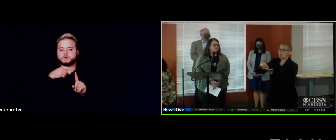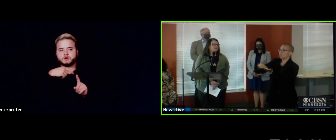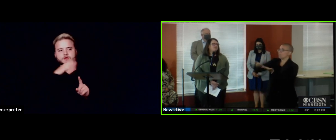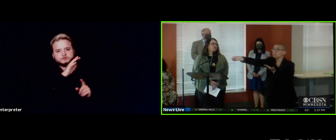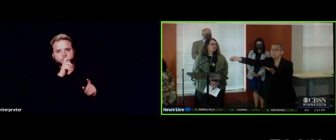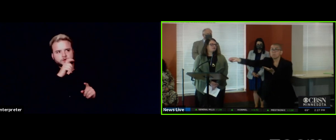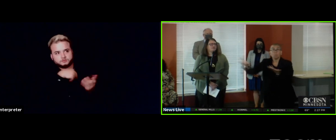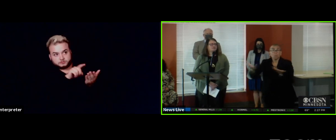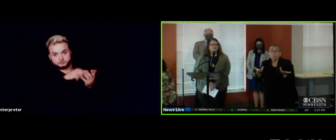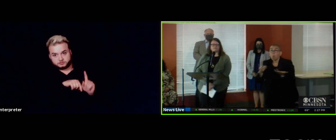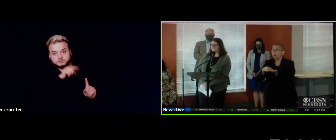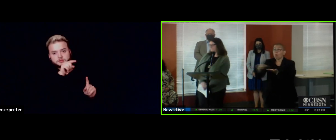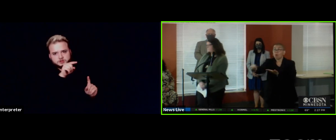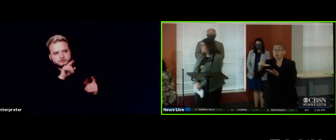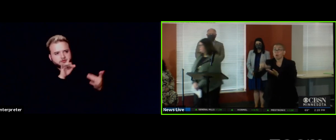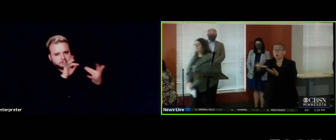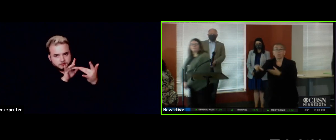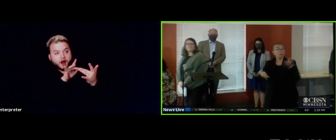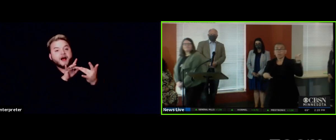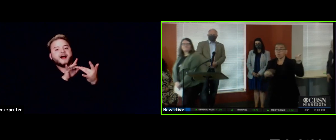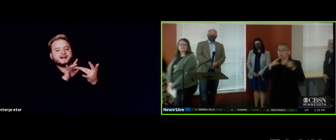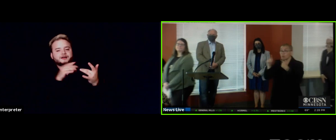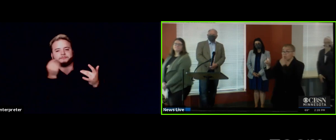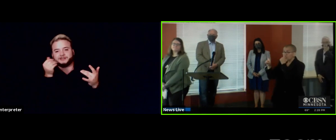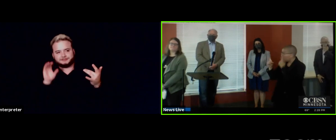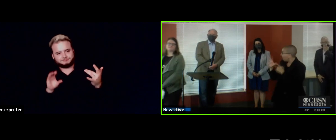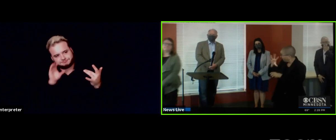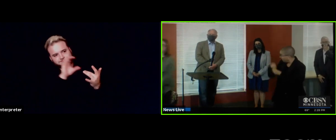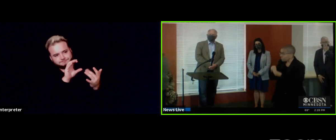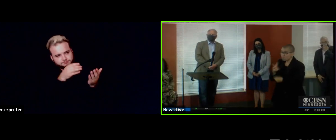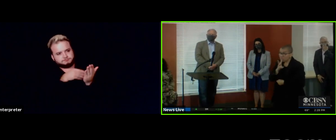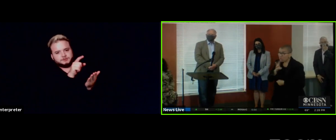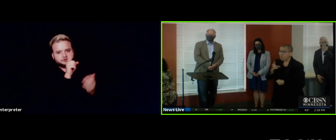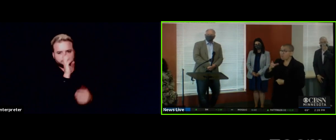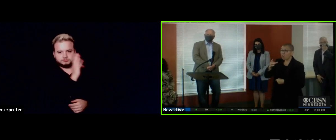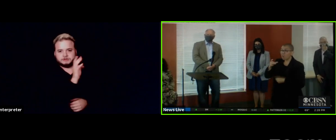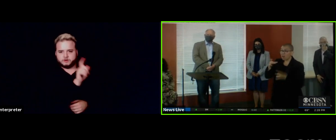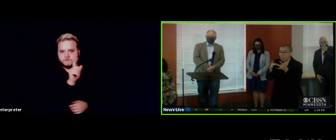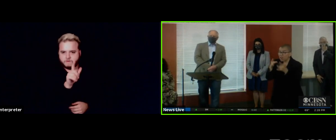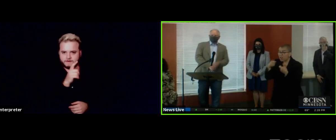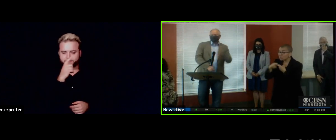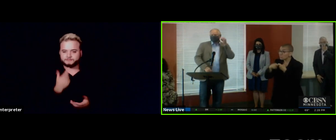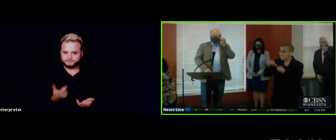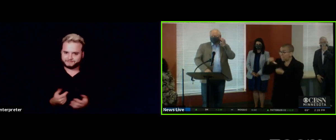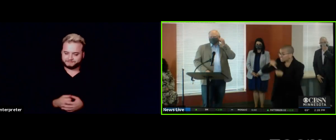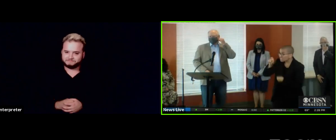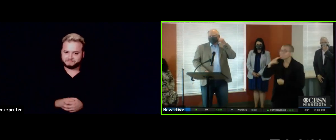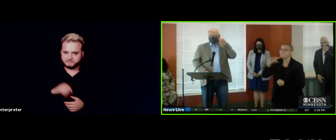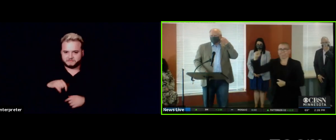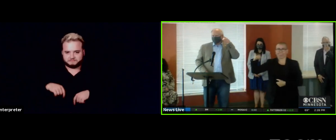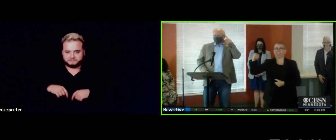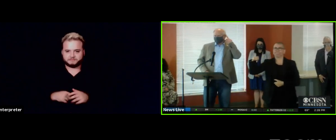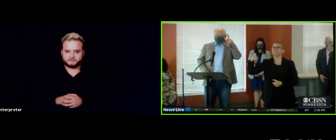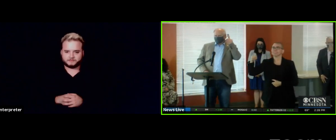Reporter (off-mic): New York State announced that they are going to order anybody coming